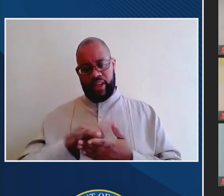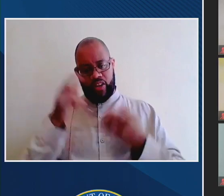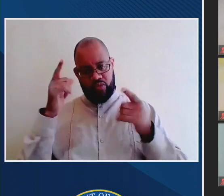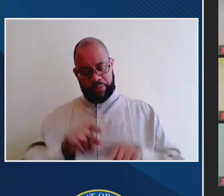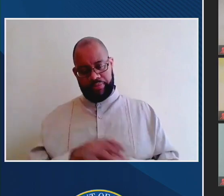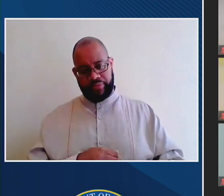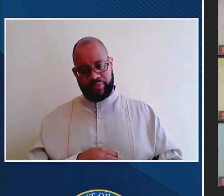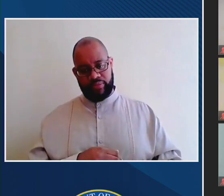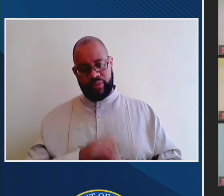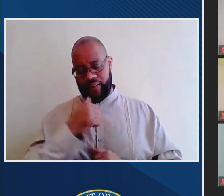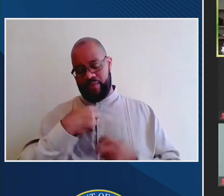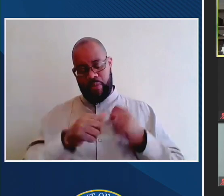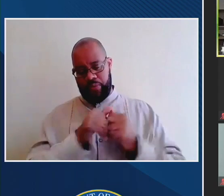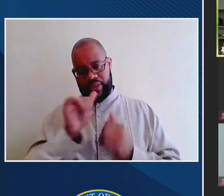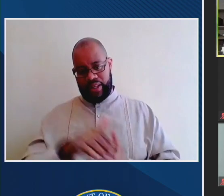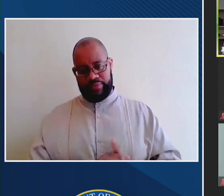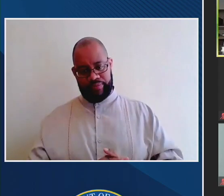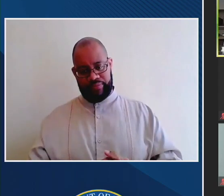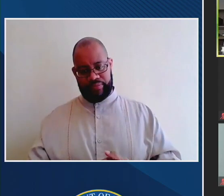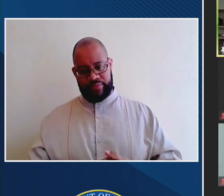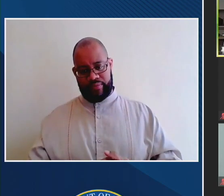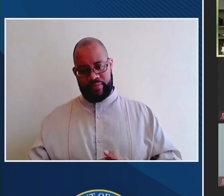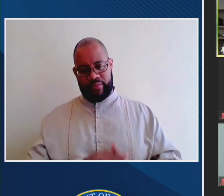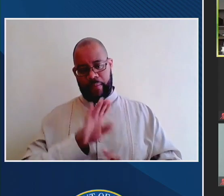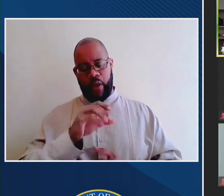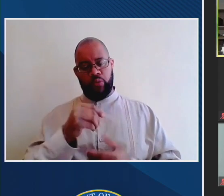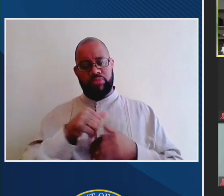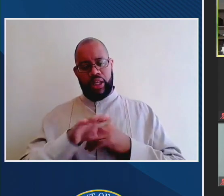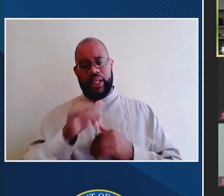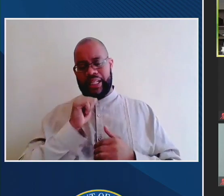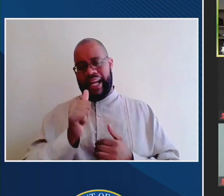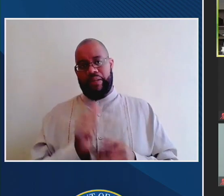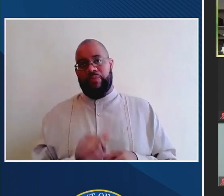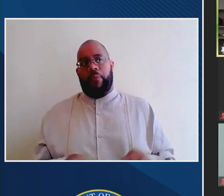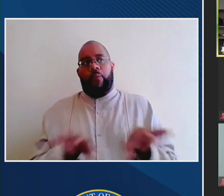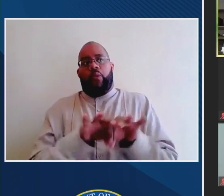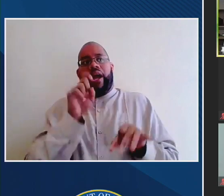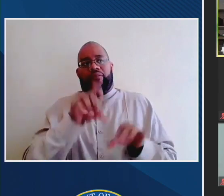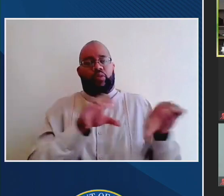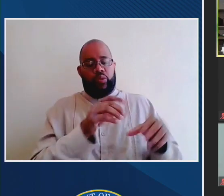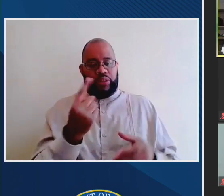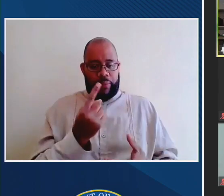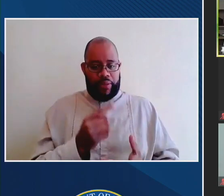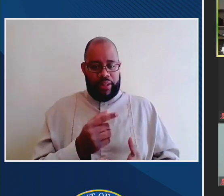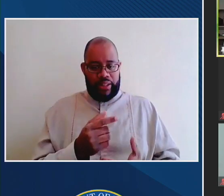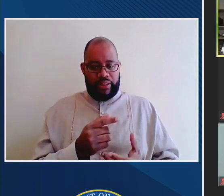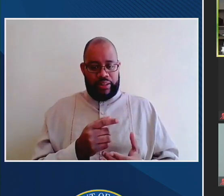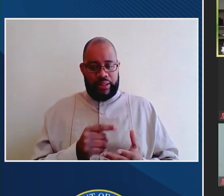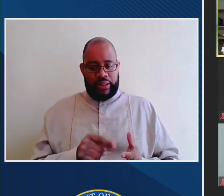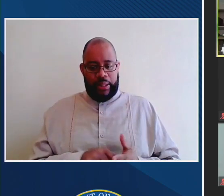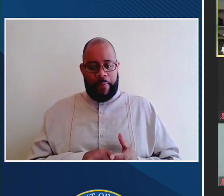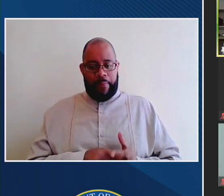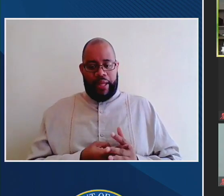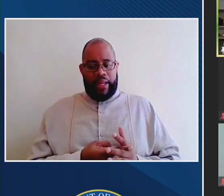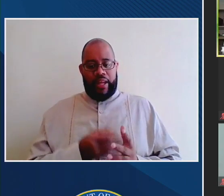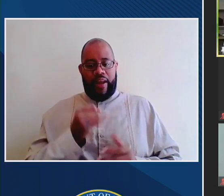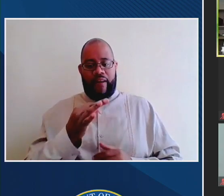that. We can get those bios out. It's not urgent that we add someone to the very beginning of our negotiations.